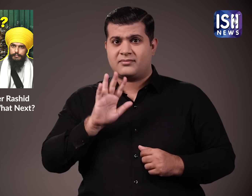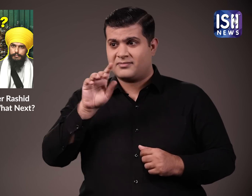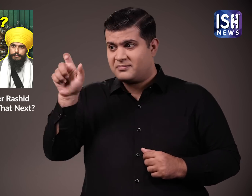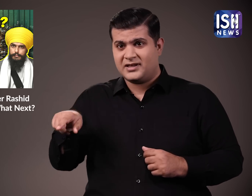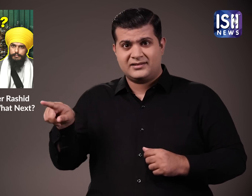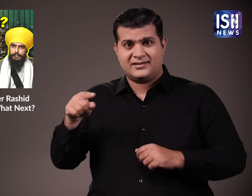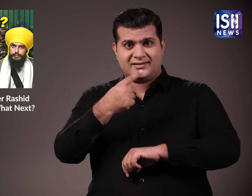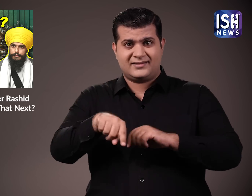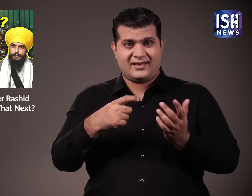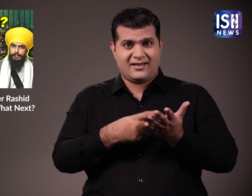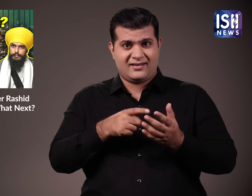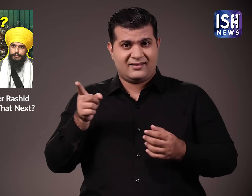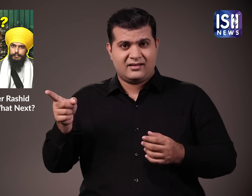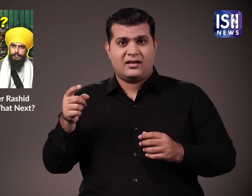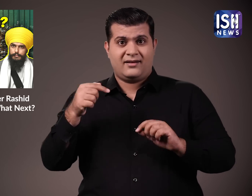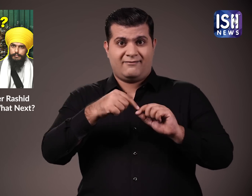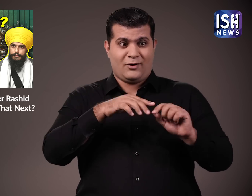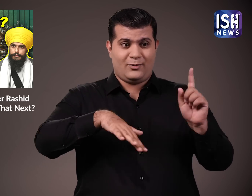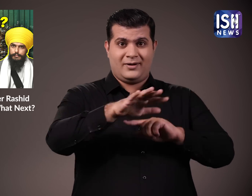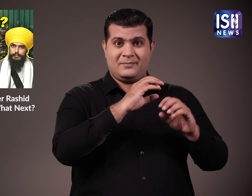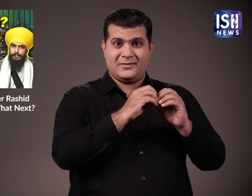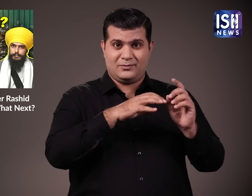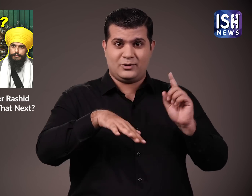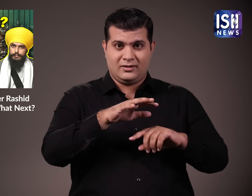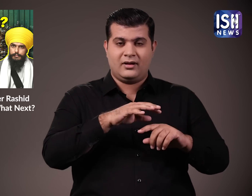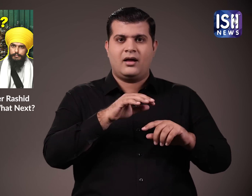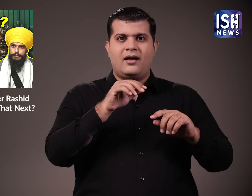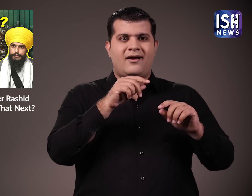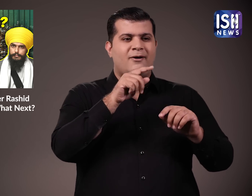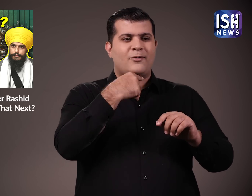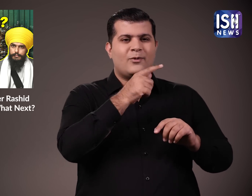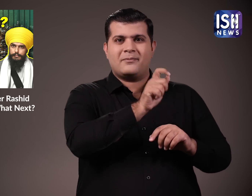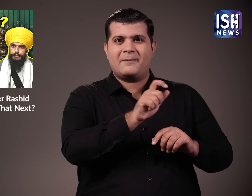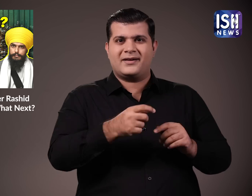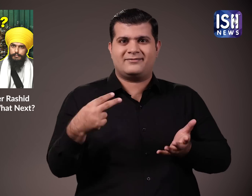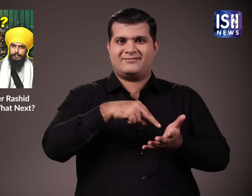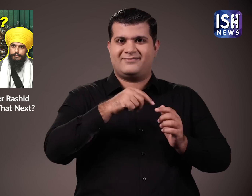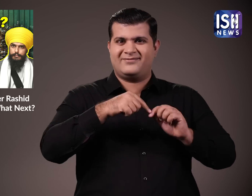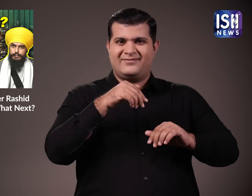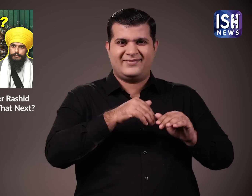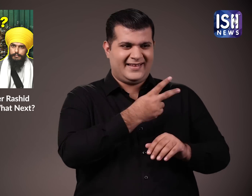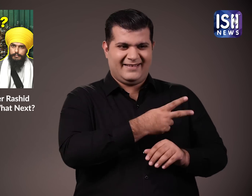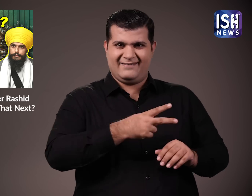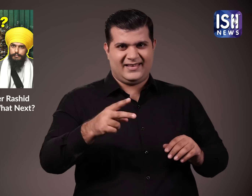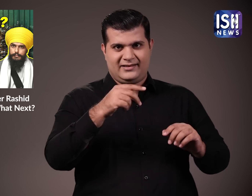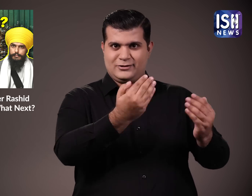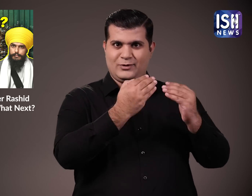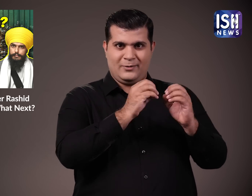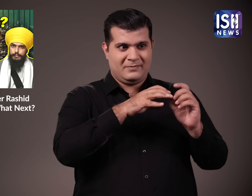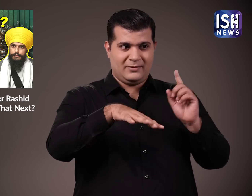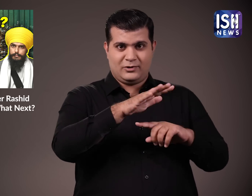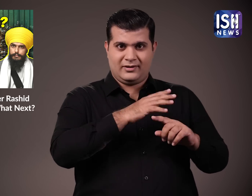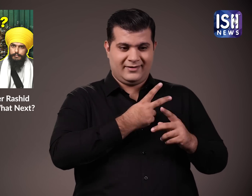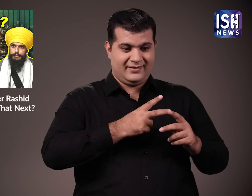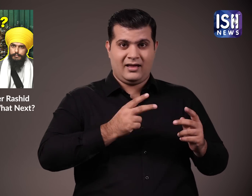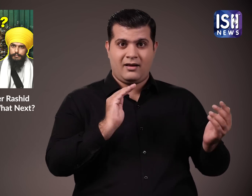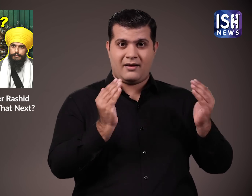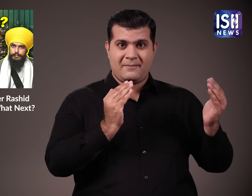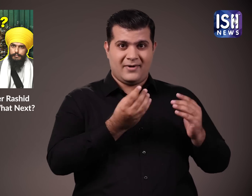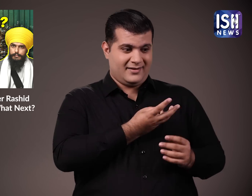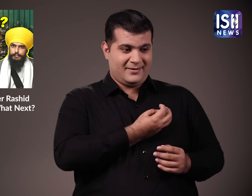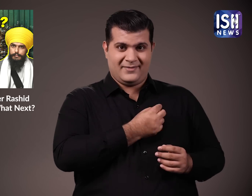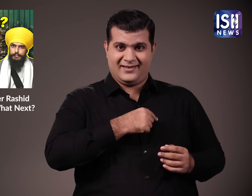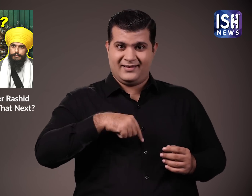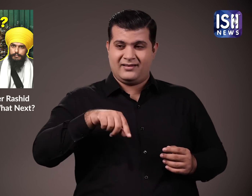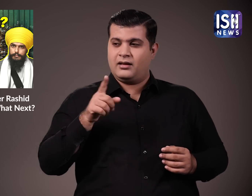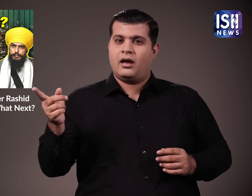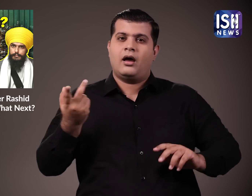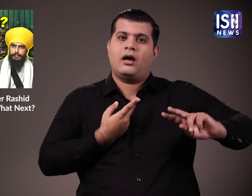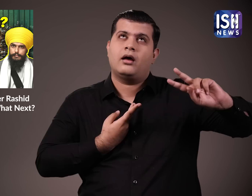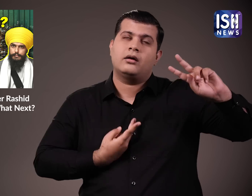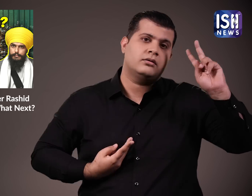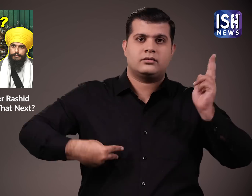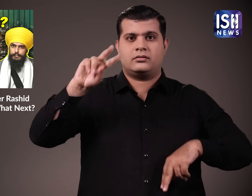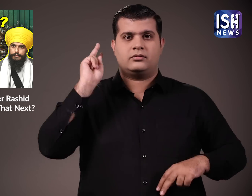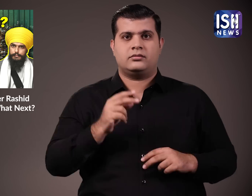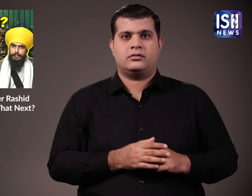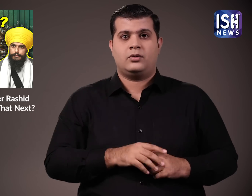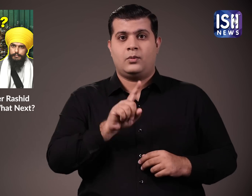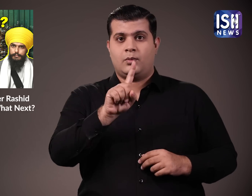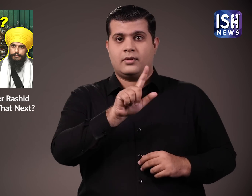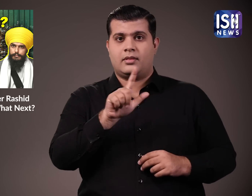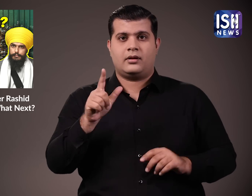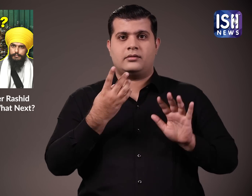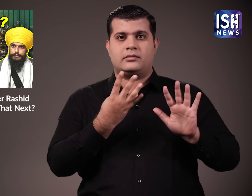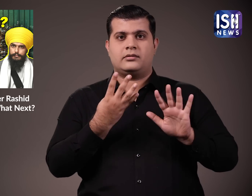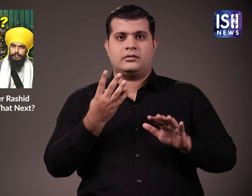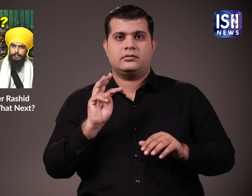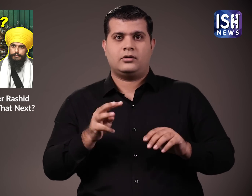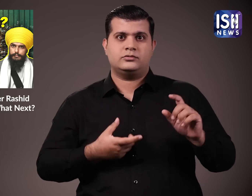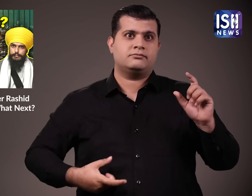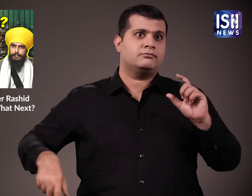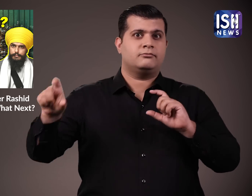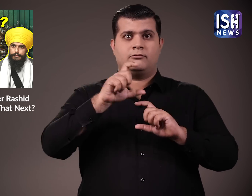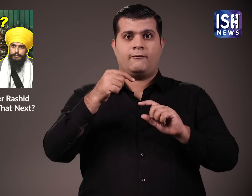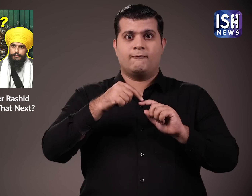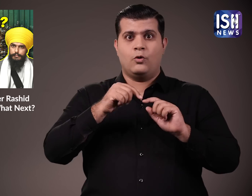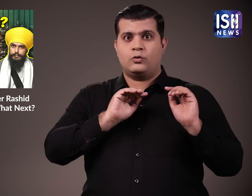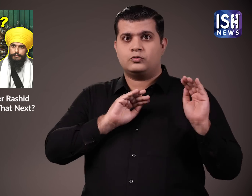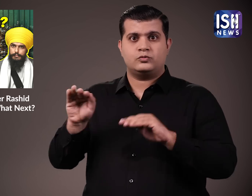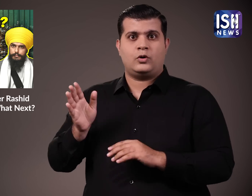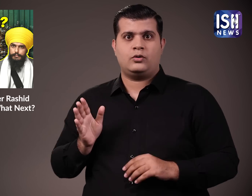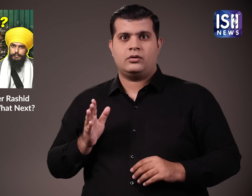Rashid won the election by a huge margin of 1 lakh and 99 thousand votes.